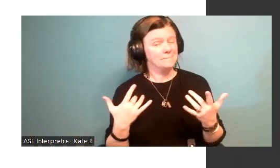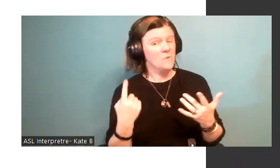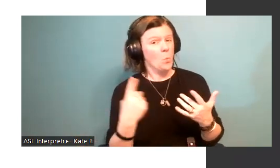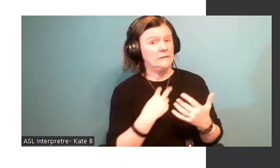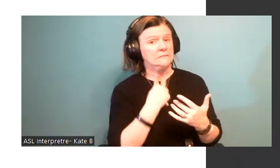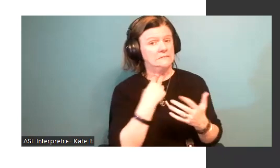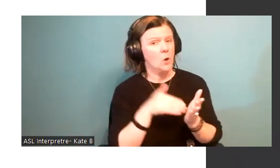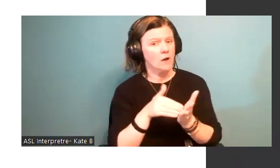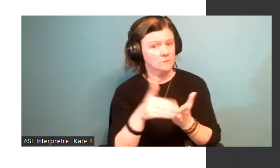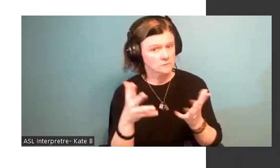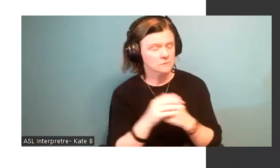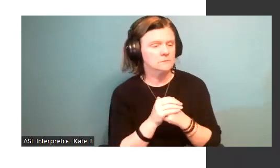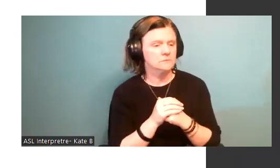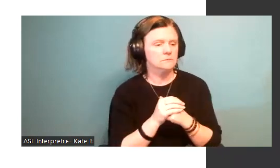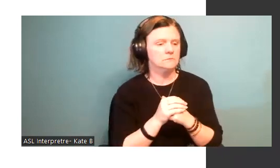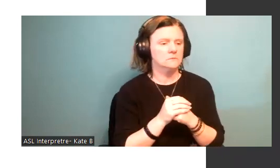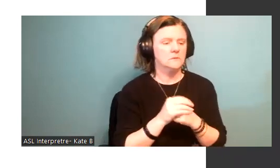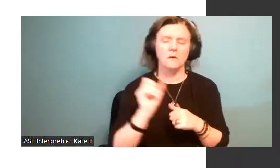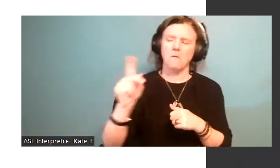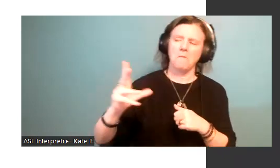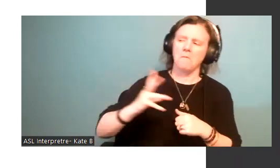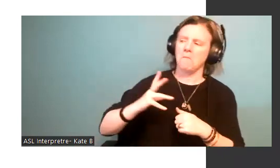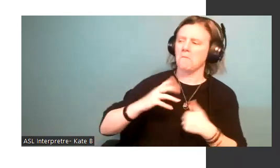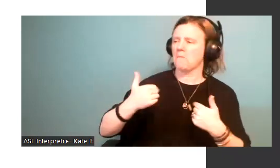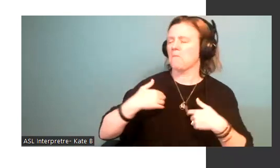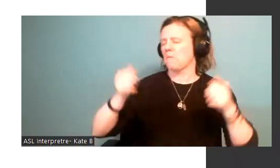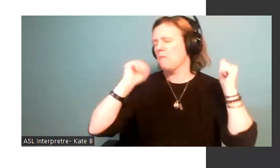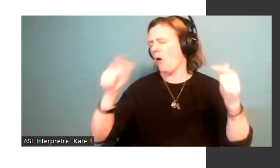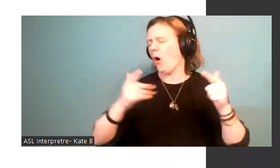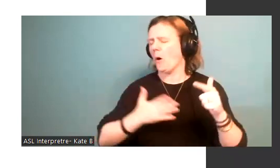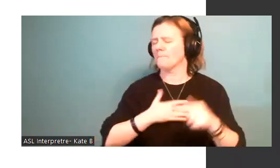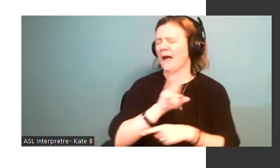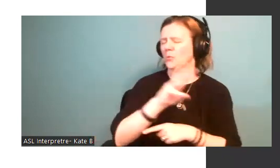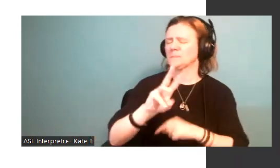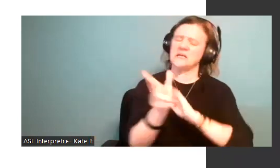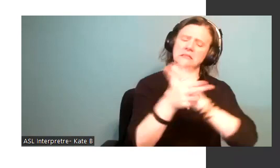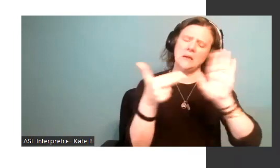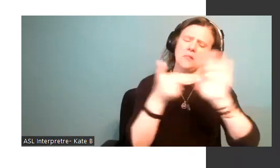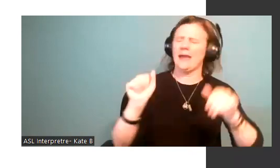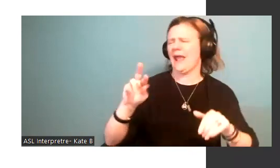that, you will general be okay. One of the frequent ways I have seen that developers get in